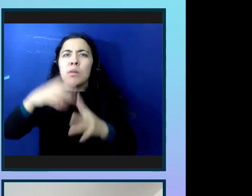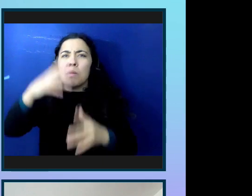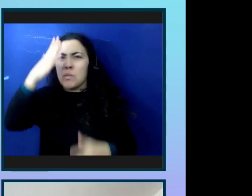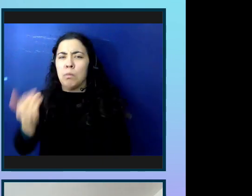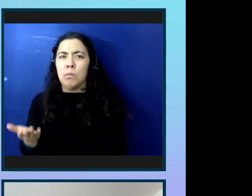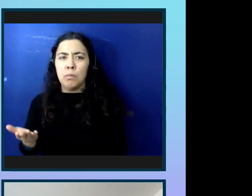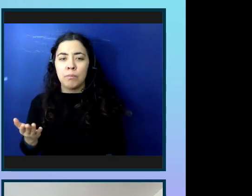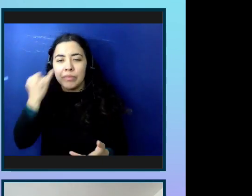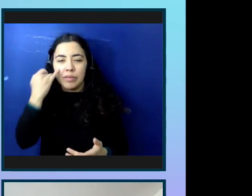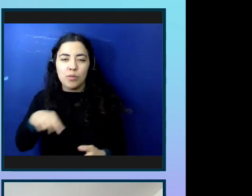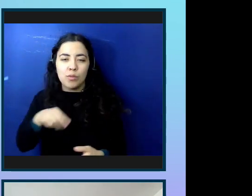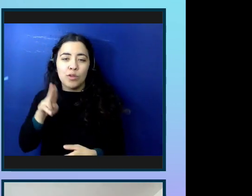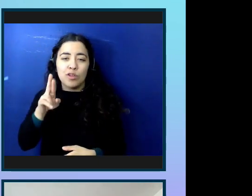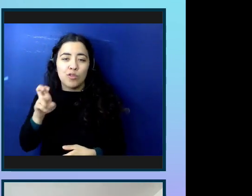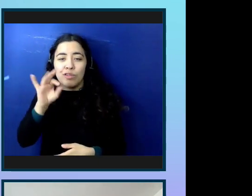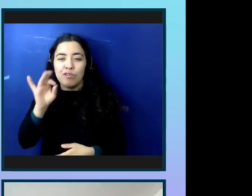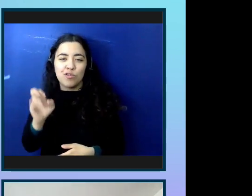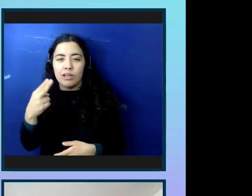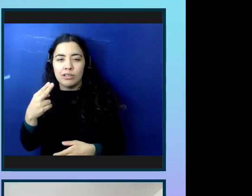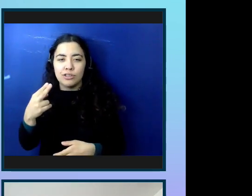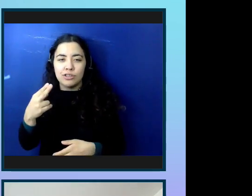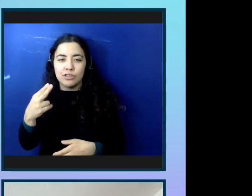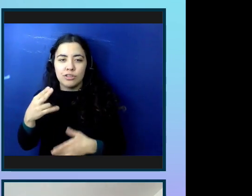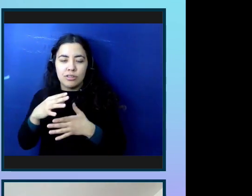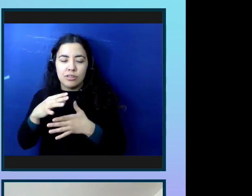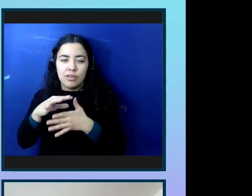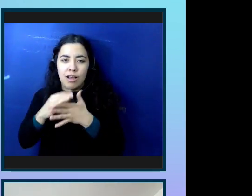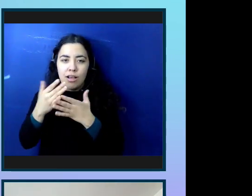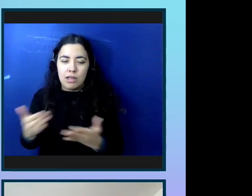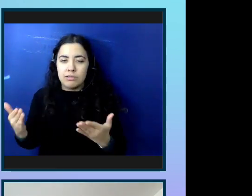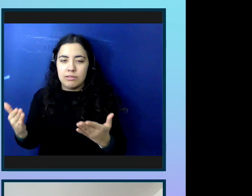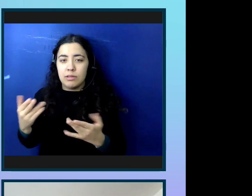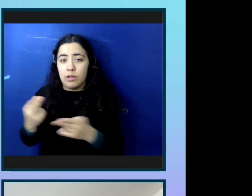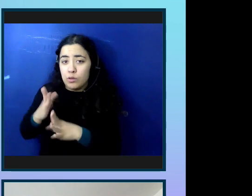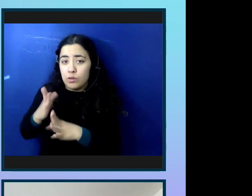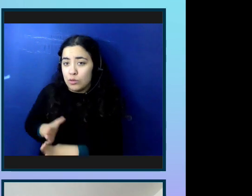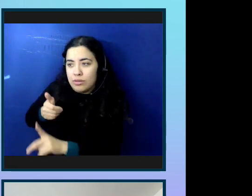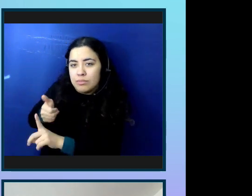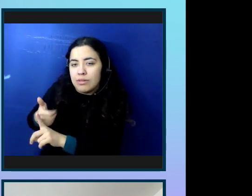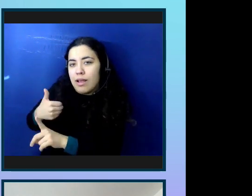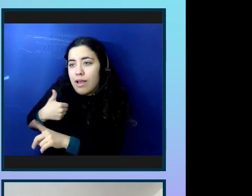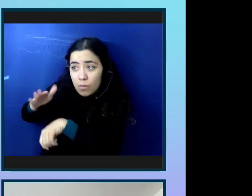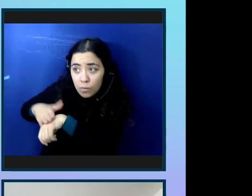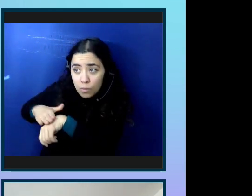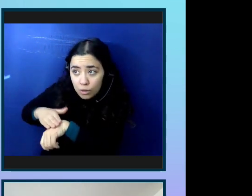that the user has like ample warning, but it's also a choice that they can make and not something that's done for them without any warning.